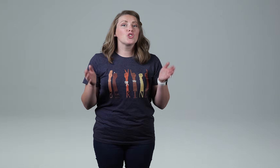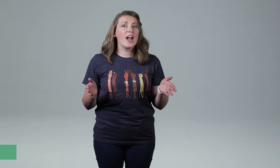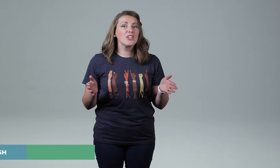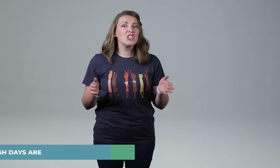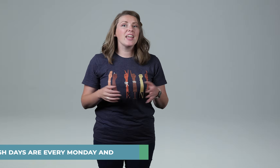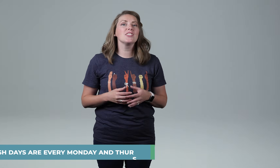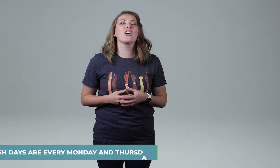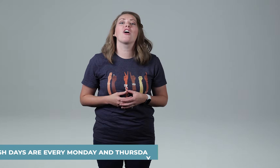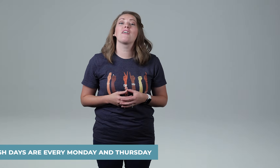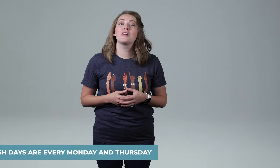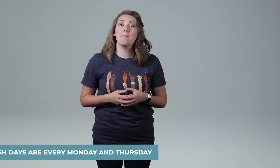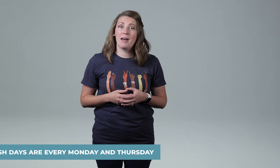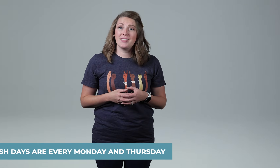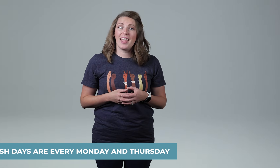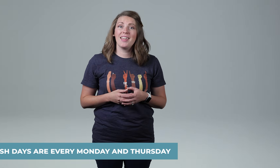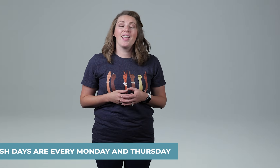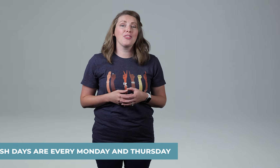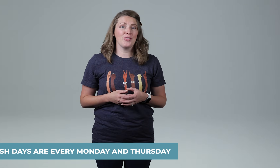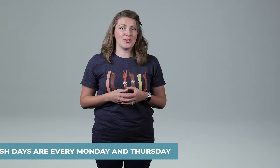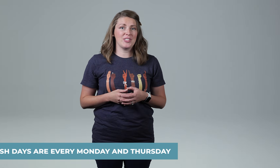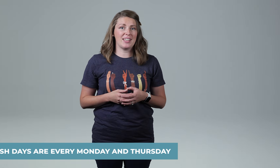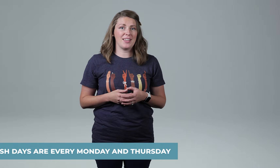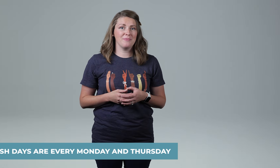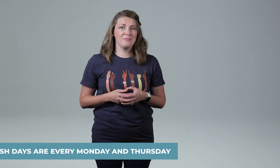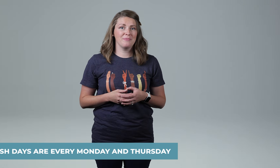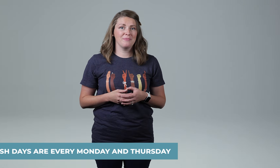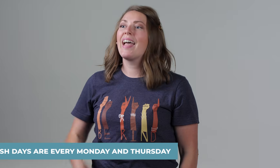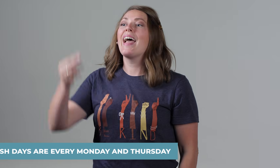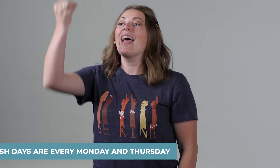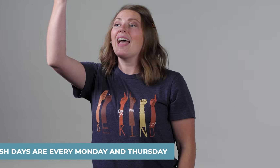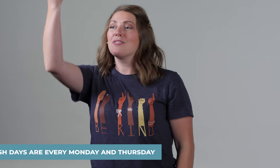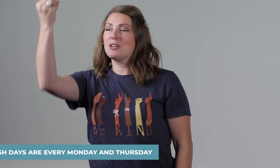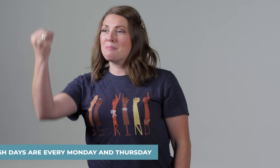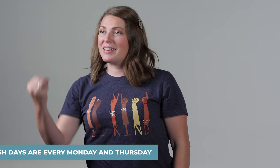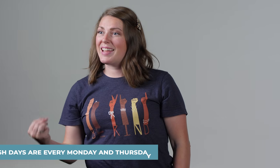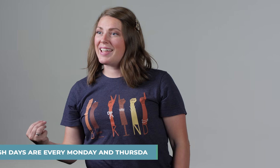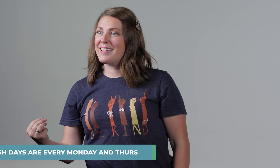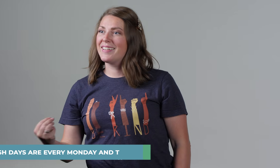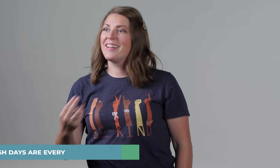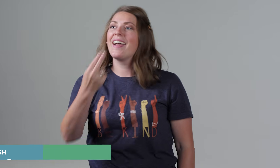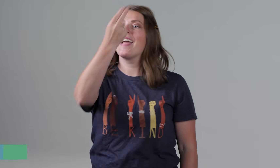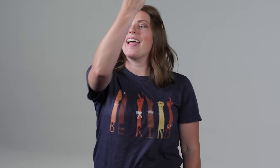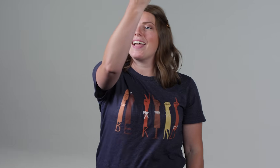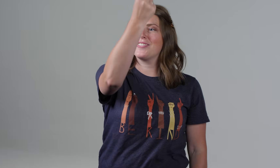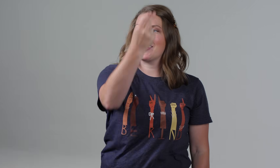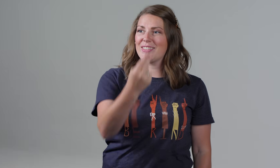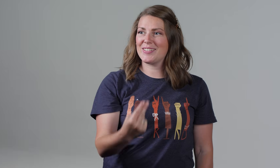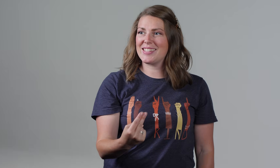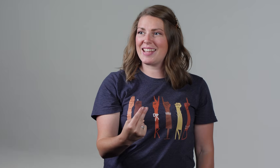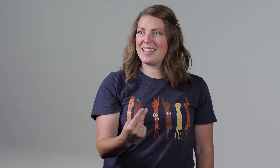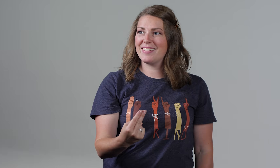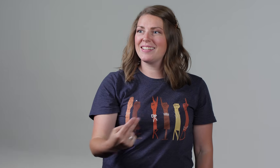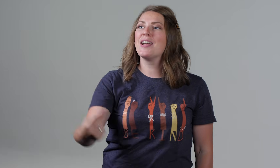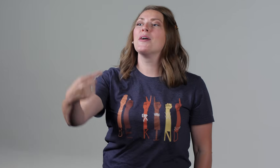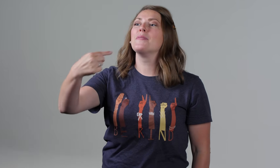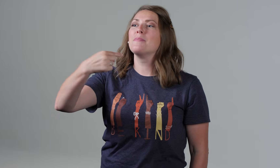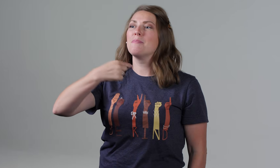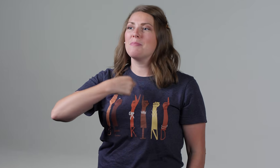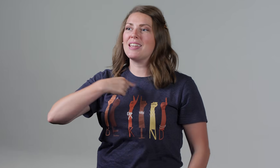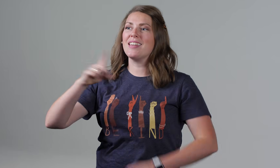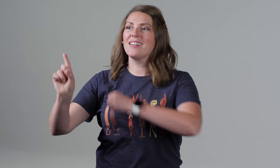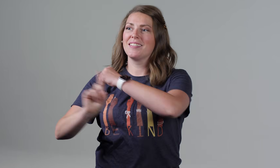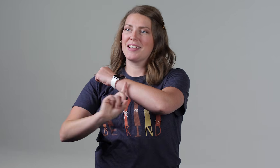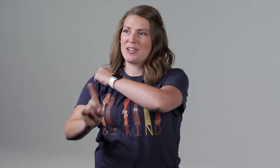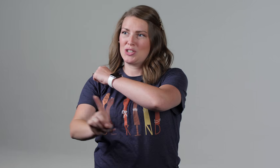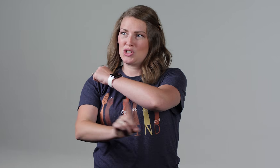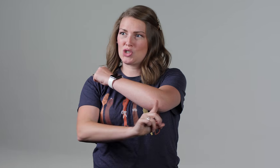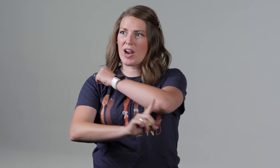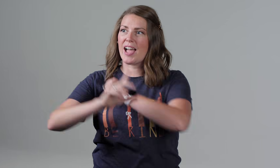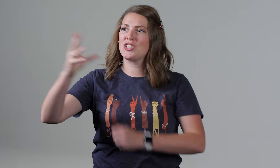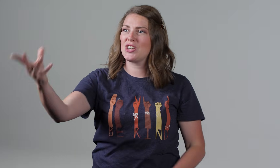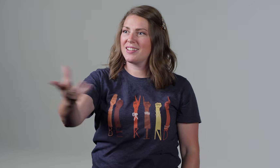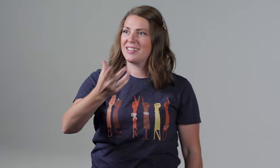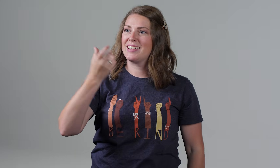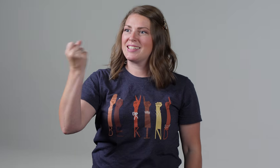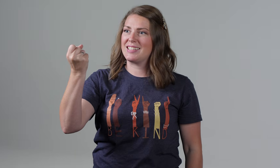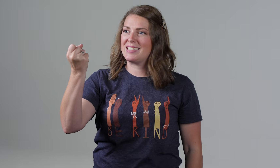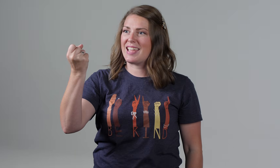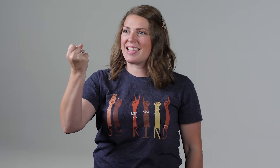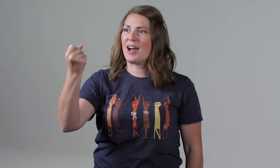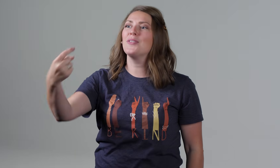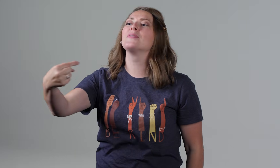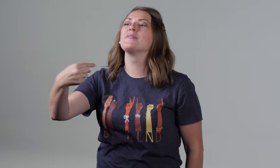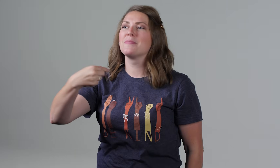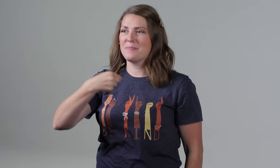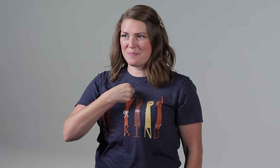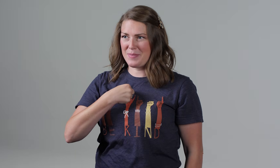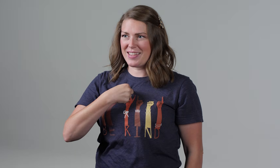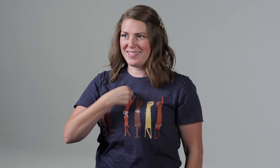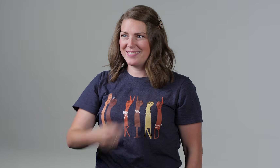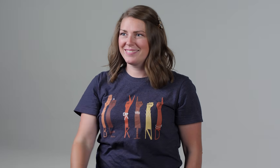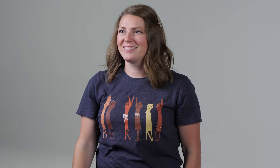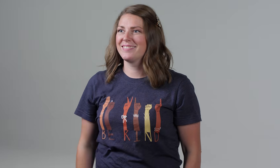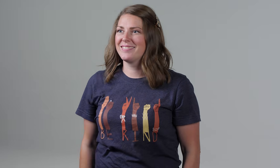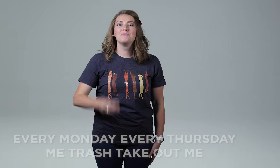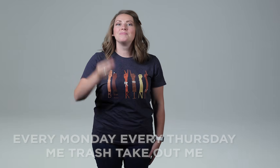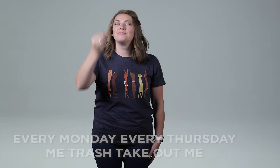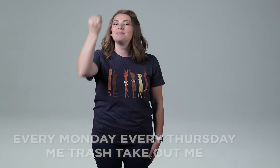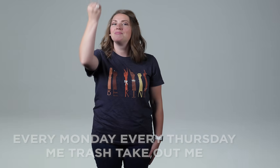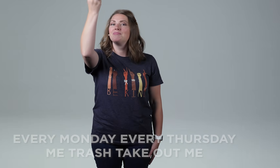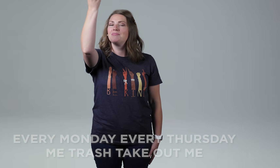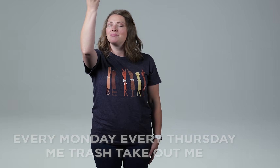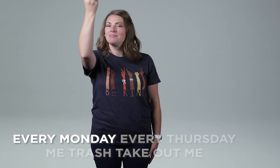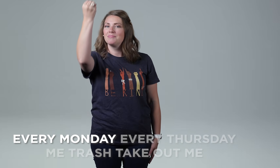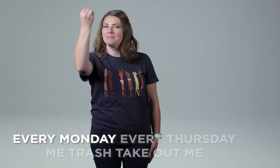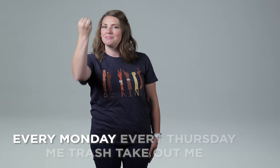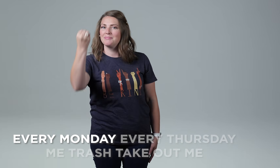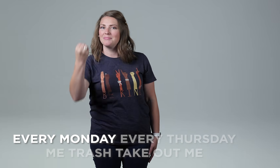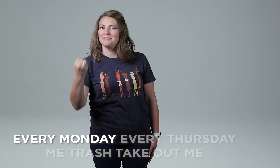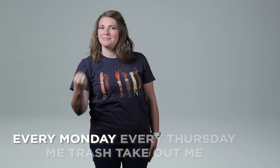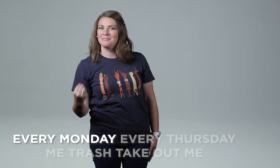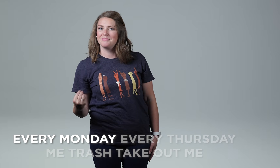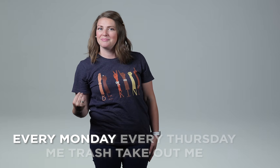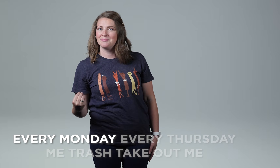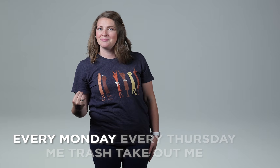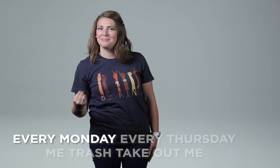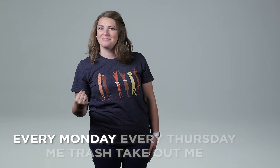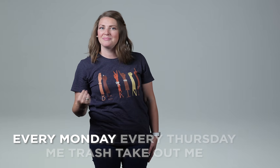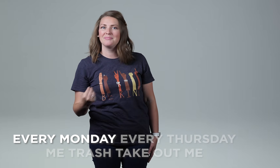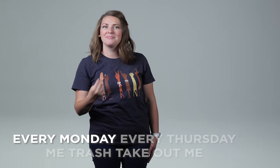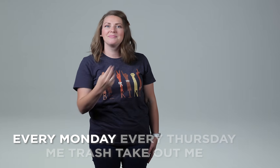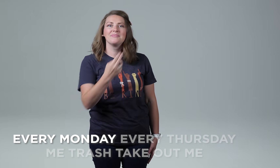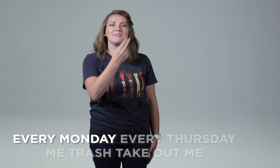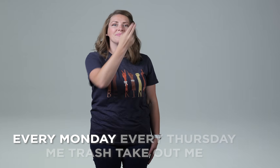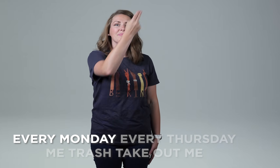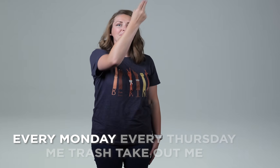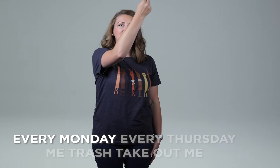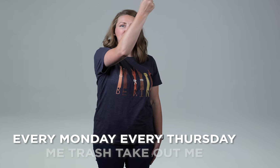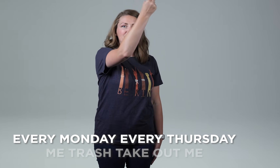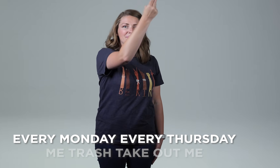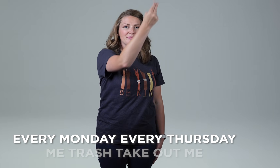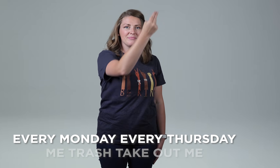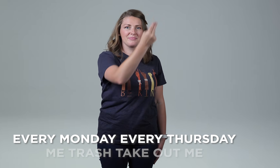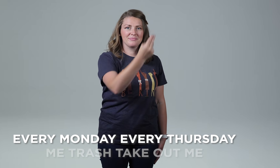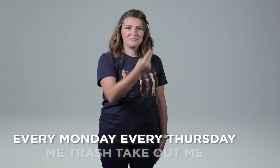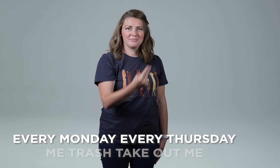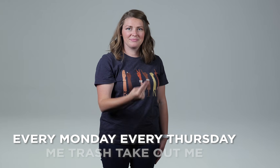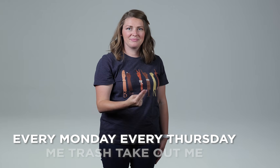Trash days are every Monday and Thursday. 'Every Monday every Thursday me trash take out me.'